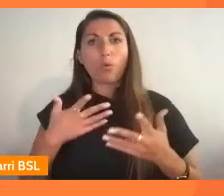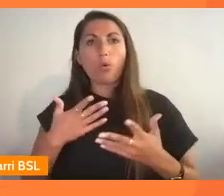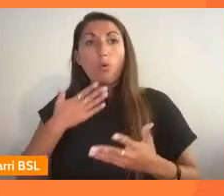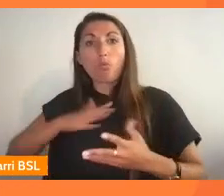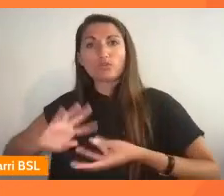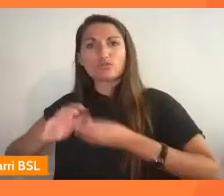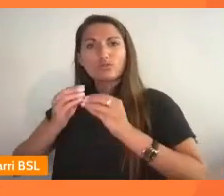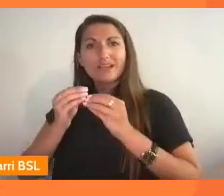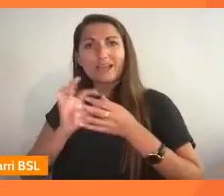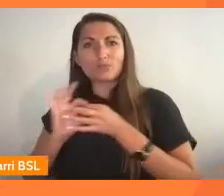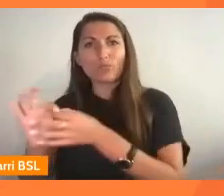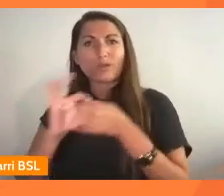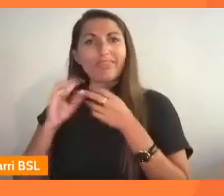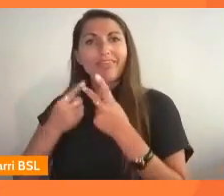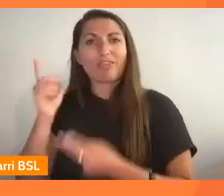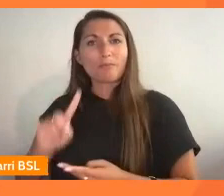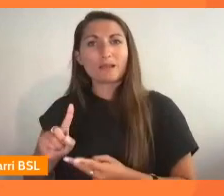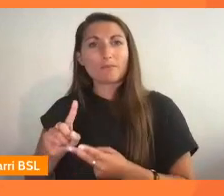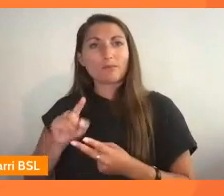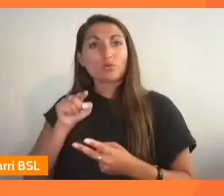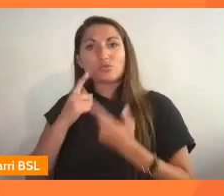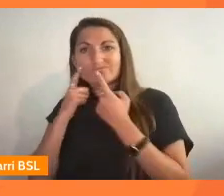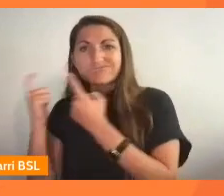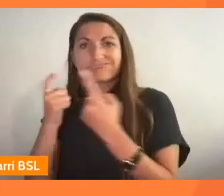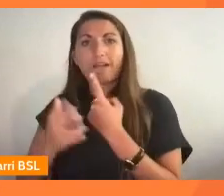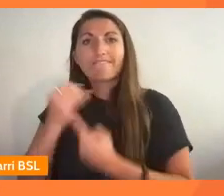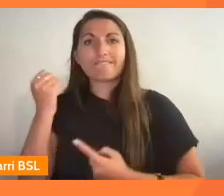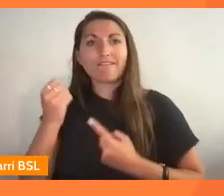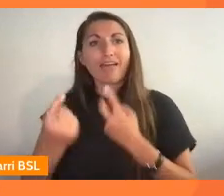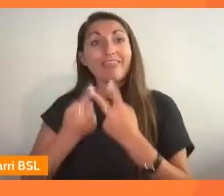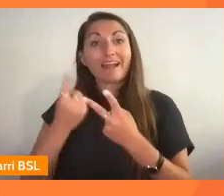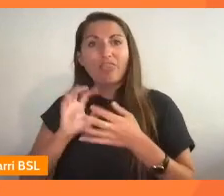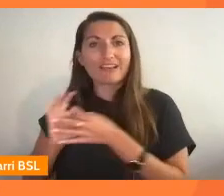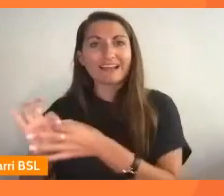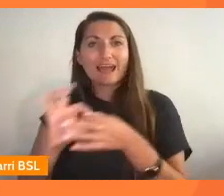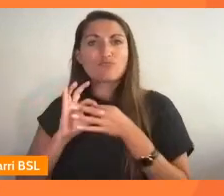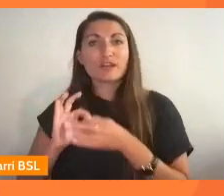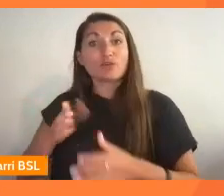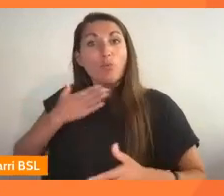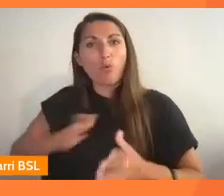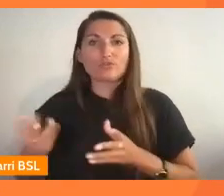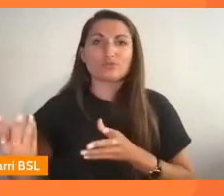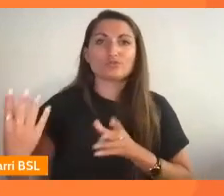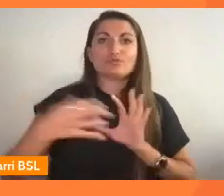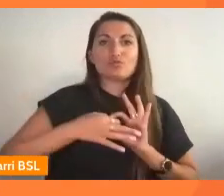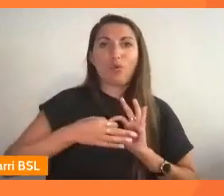you find the collaborators who will join you on that journey. No matter how difficult it was.